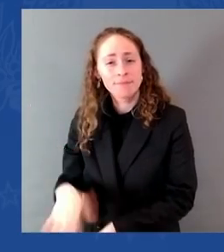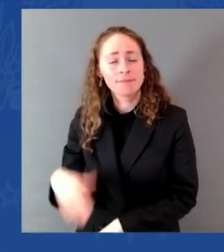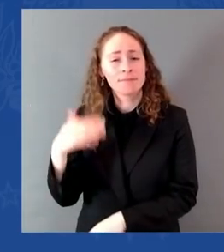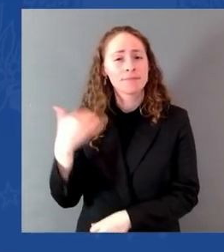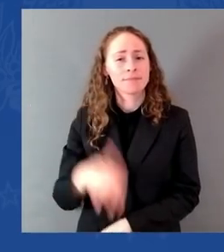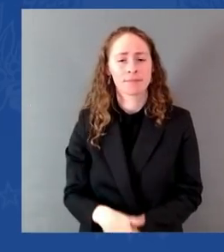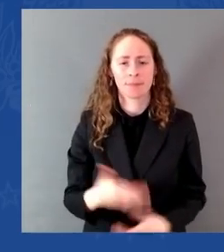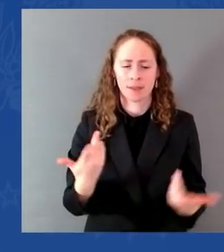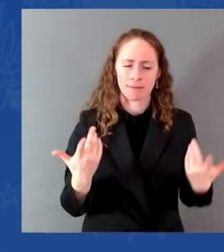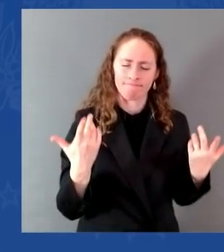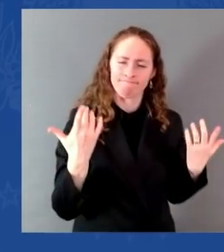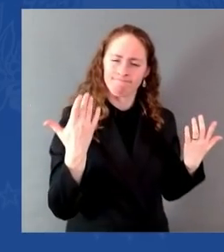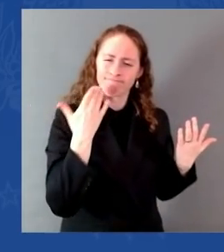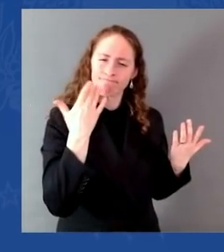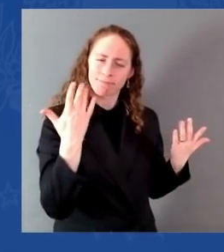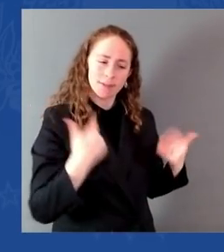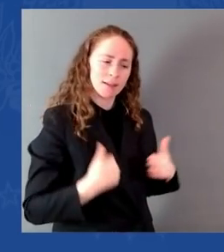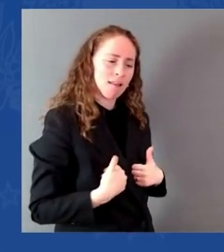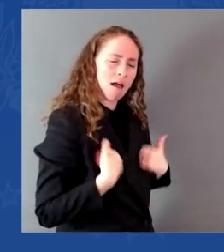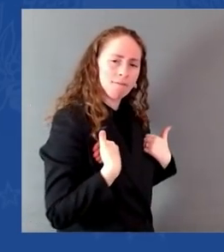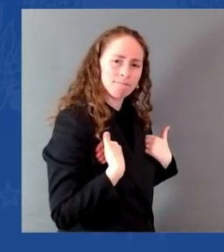to make years ago -- nothing has changed in it --